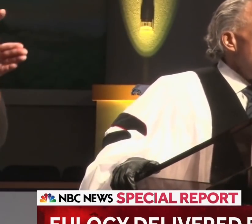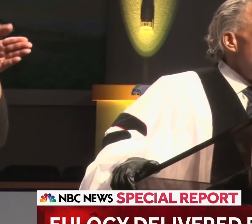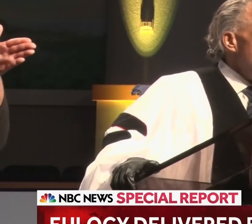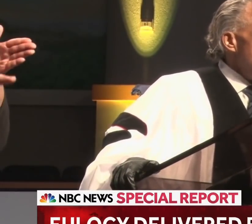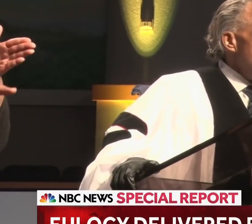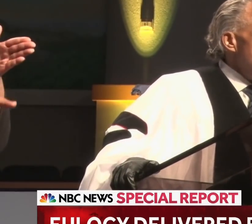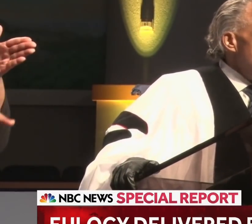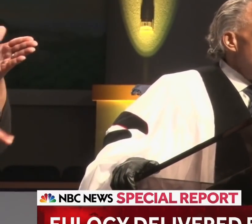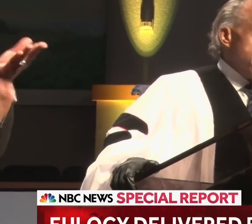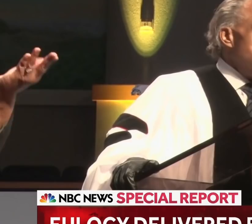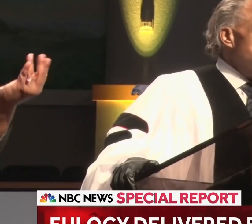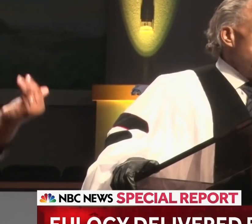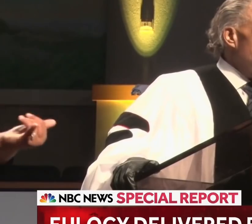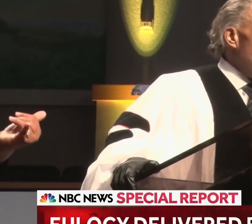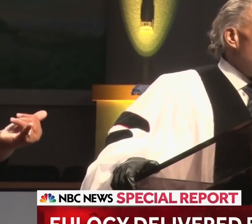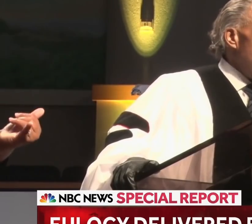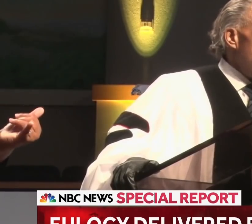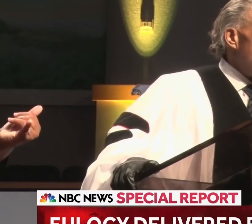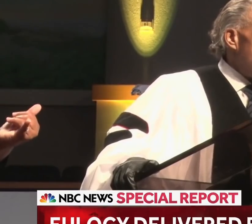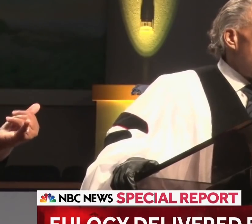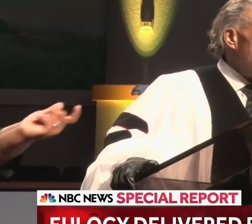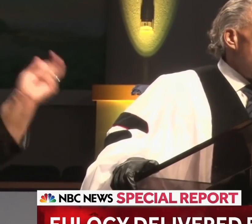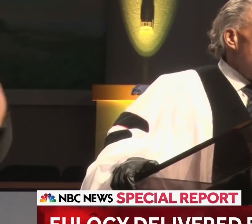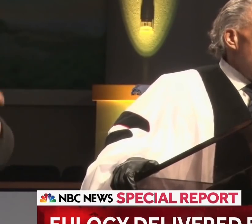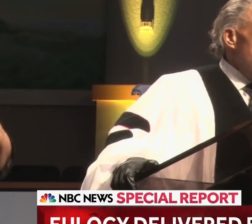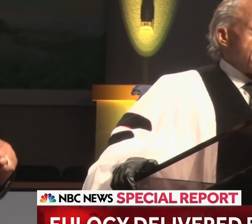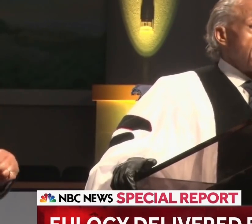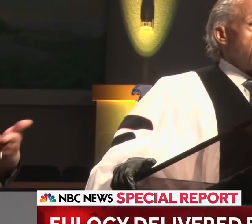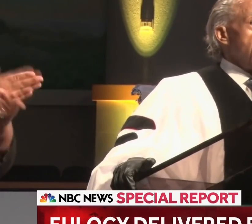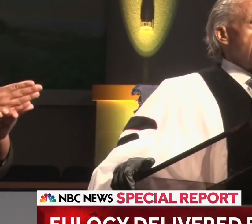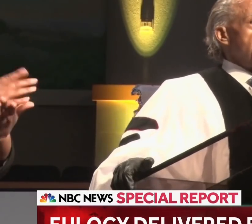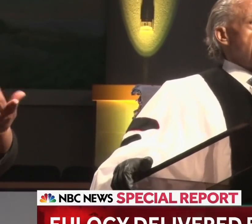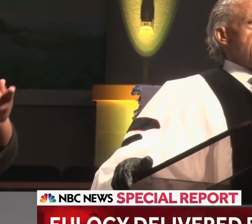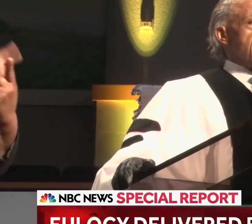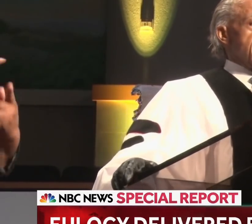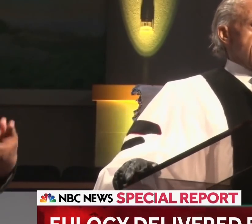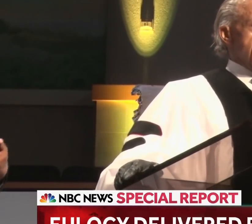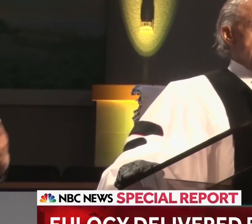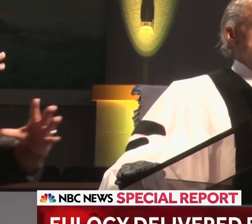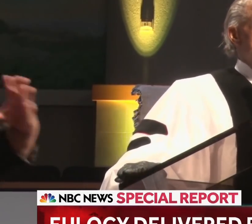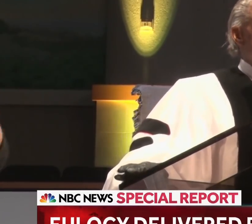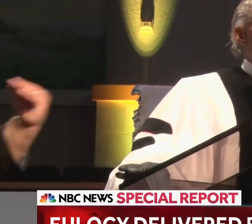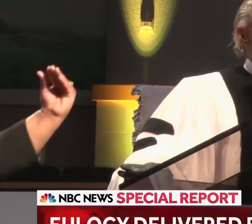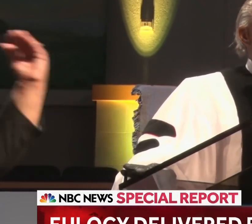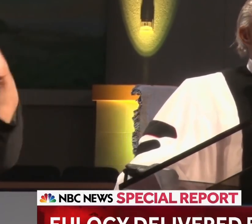BECAUSE YOU’VE TOUCHED THE WORLD. AND AS WE LAY YOU TO REST TODAY,